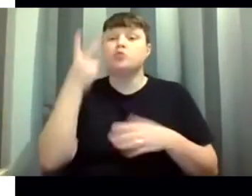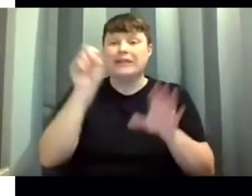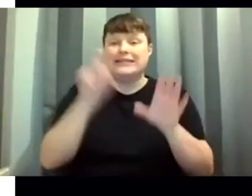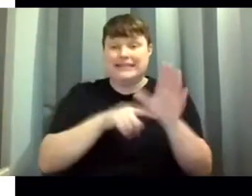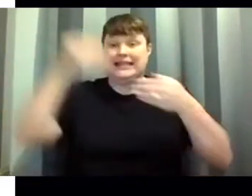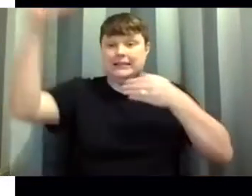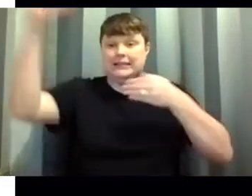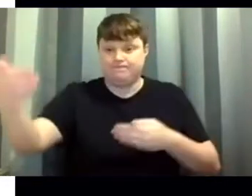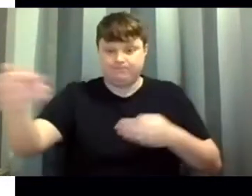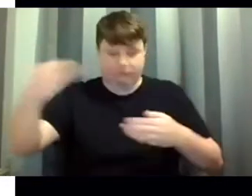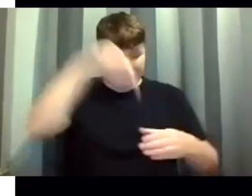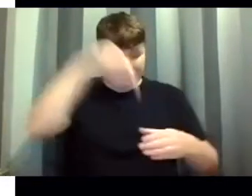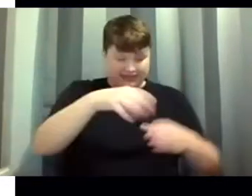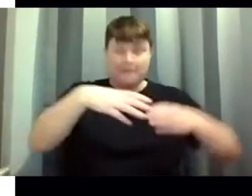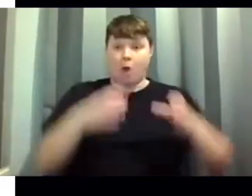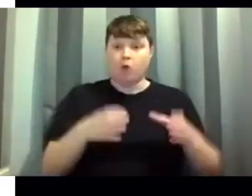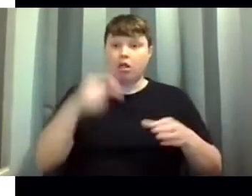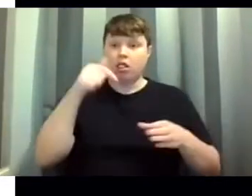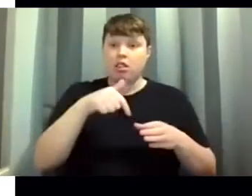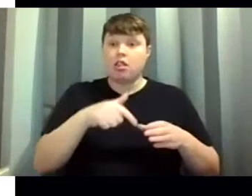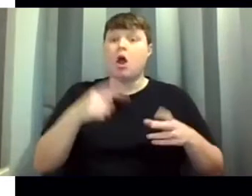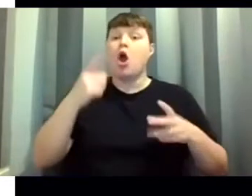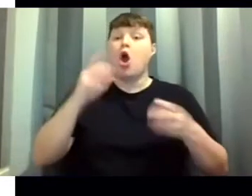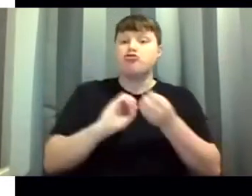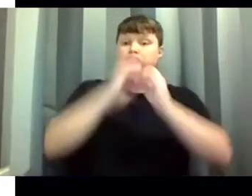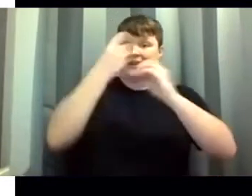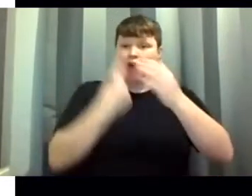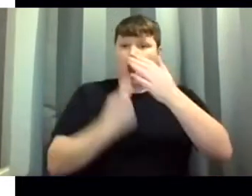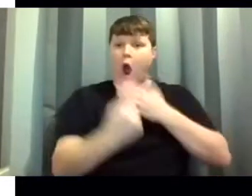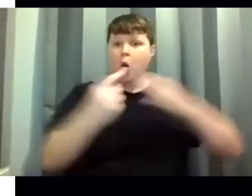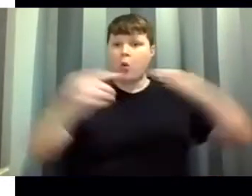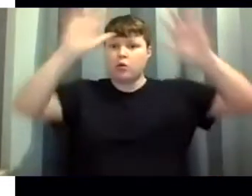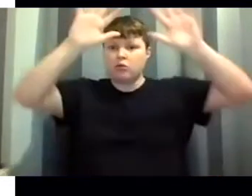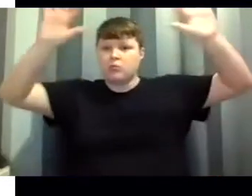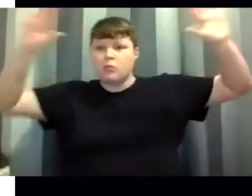and we're going to compare that climate against everything we can. I'm going to go through that